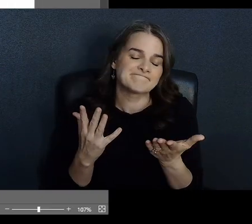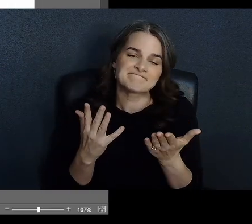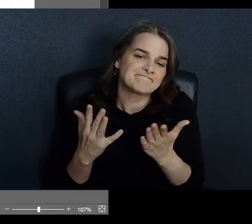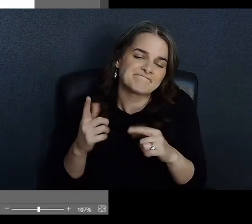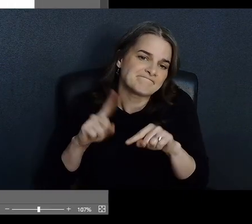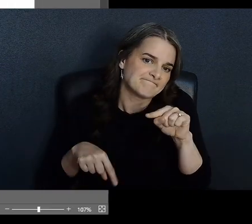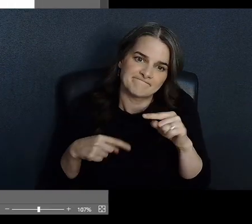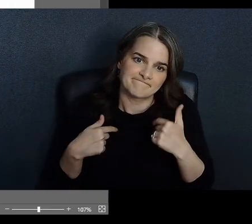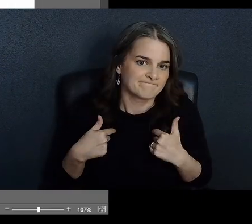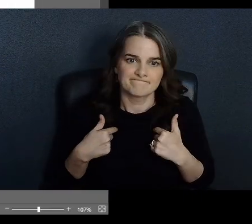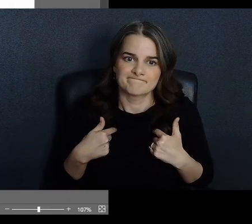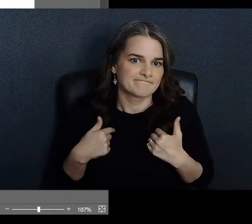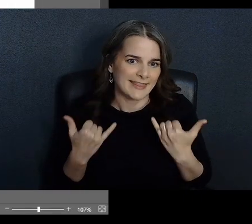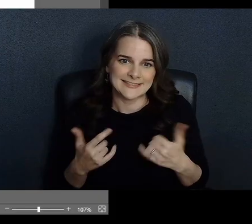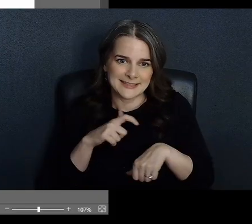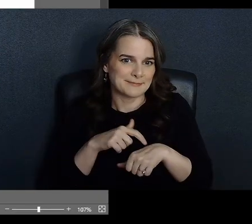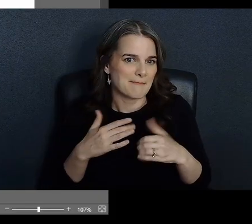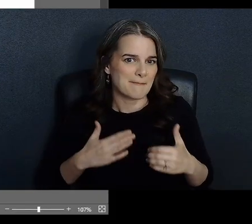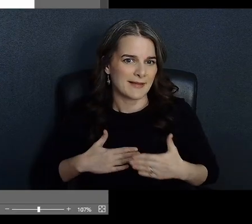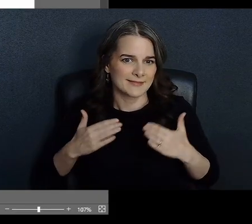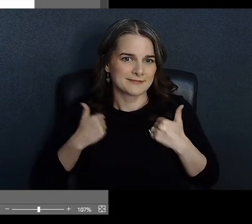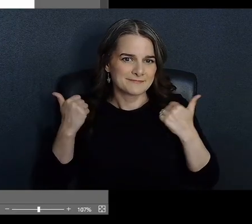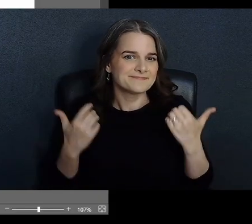So with that said, I also then used